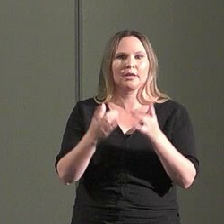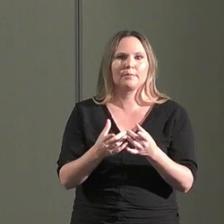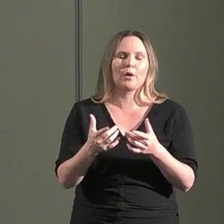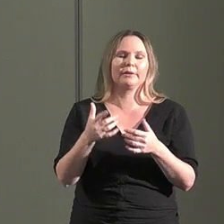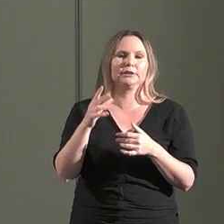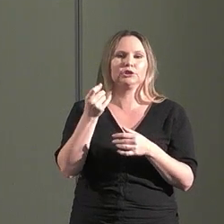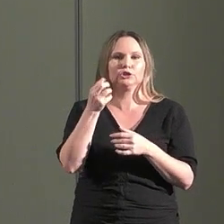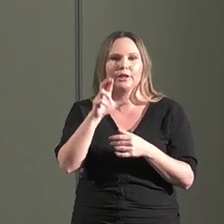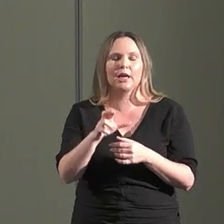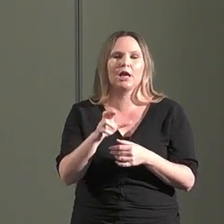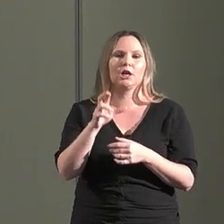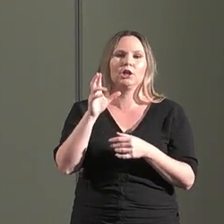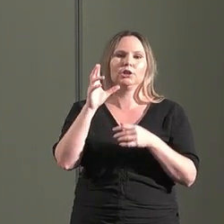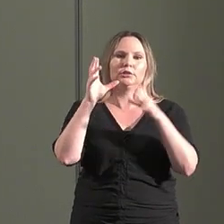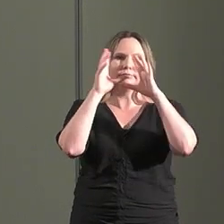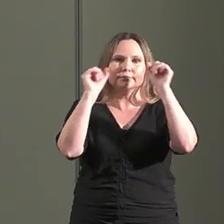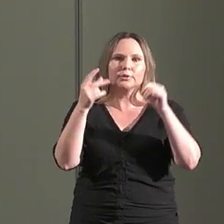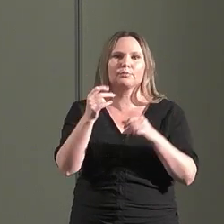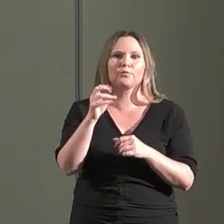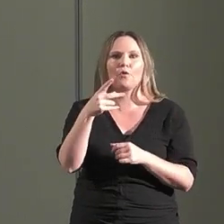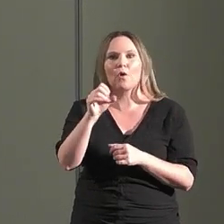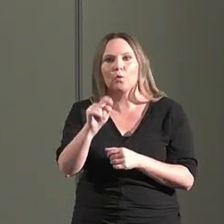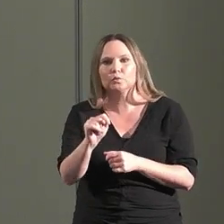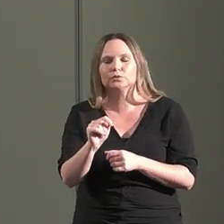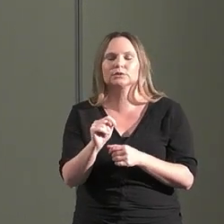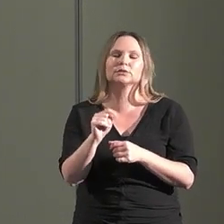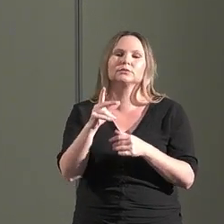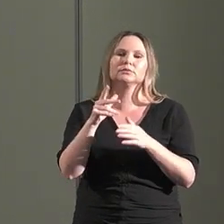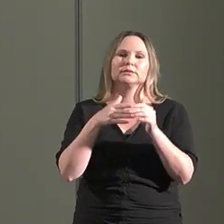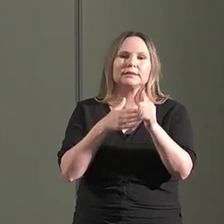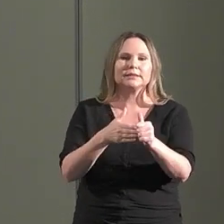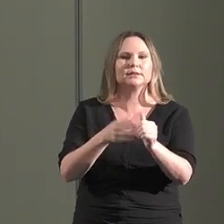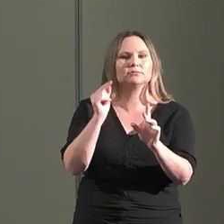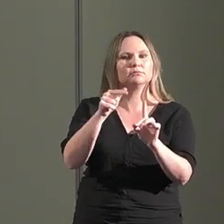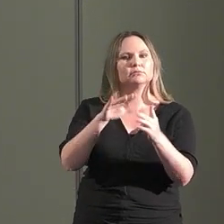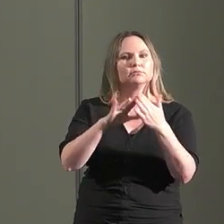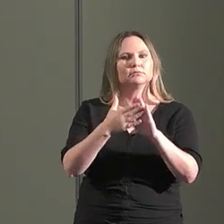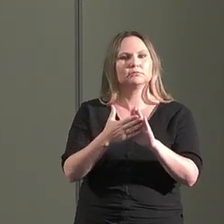and investigator lead as the responsible parties.